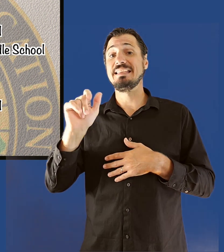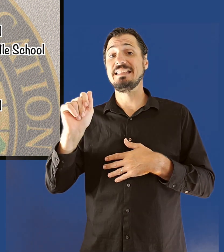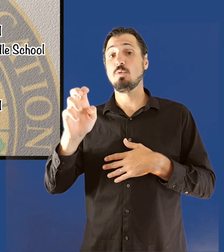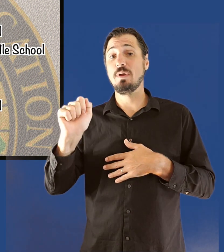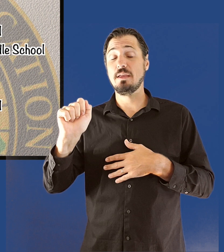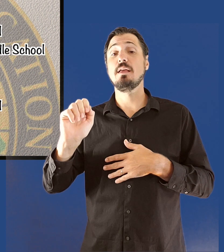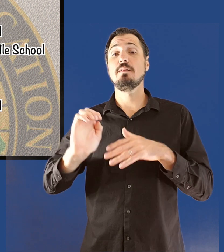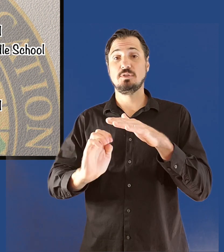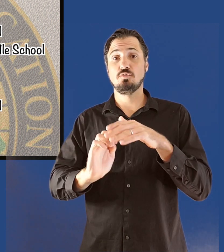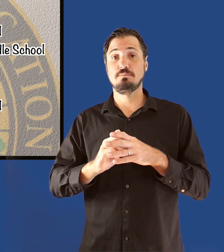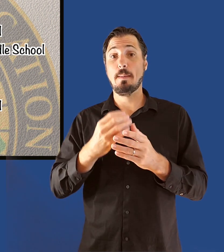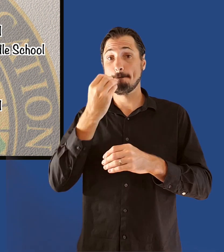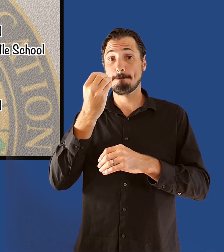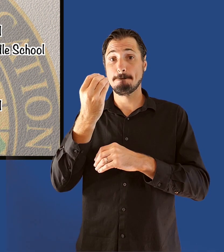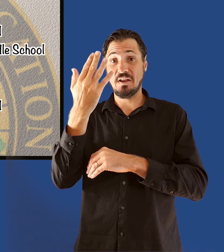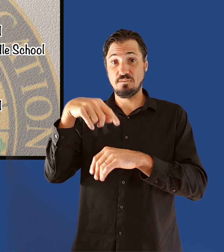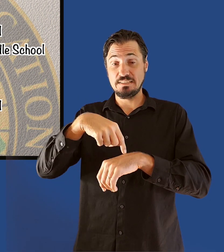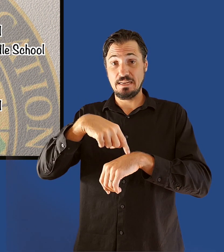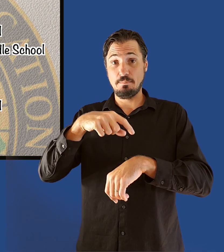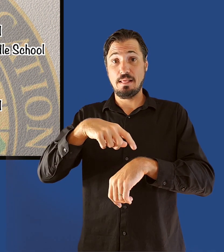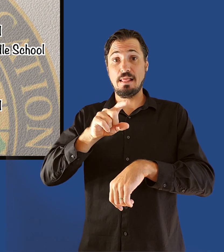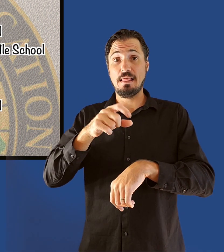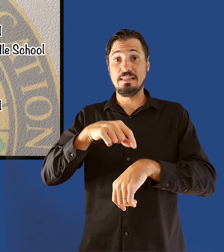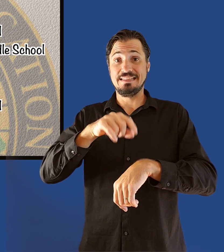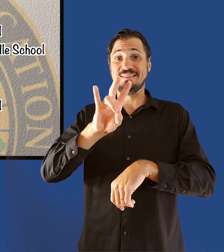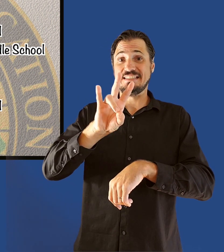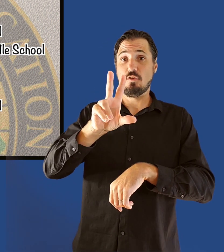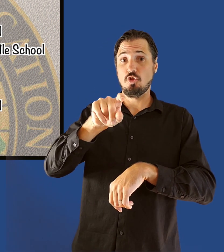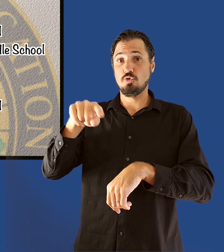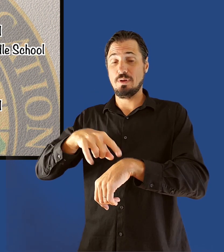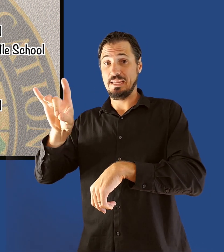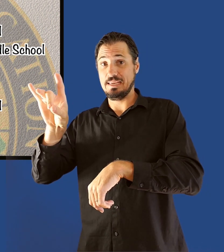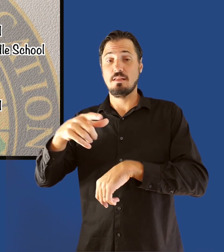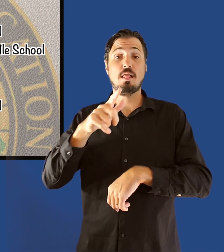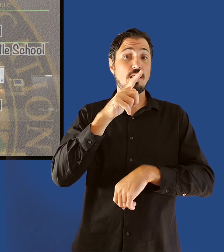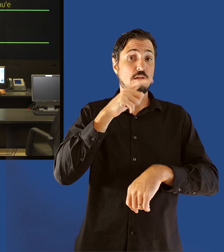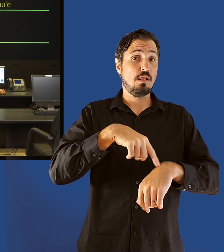Breakfast pick-up is from 7:30 to 8:00 am and lunch is from 11:30 am to 12:00 noon.